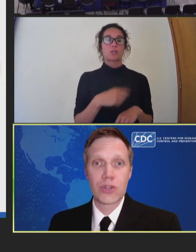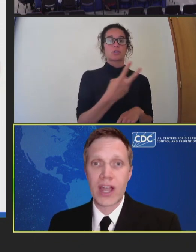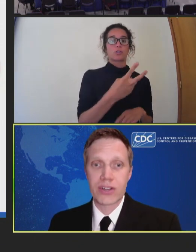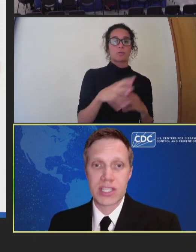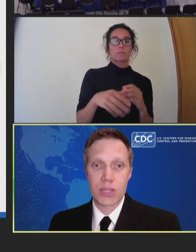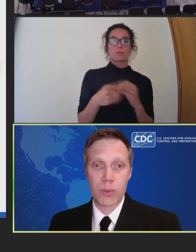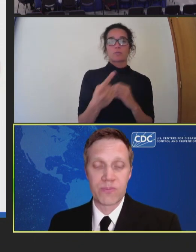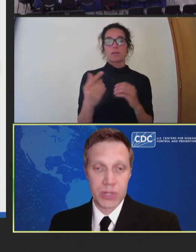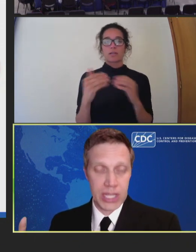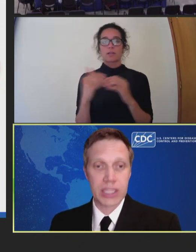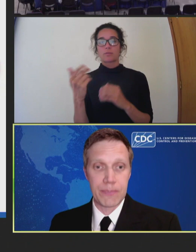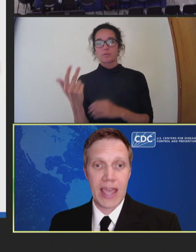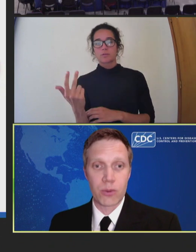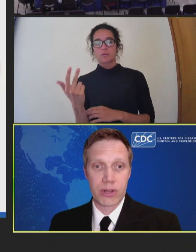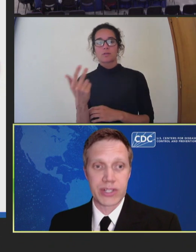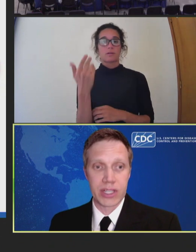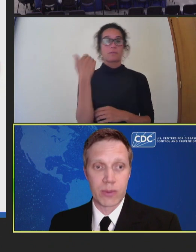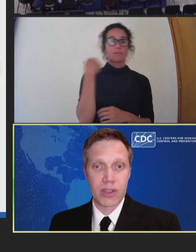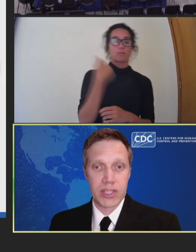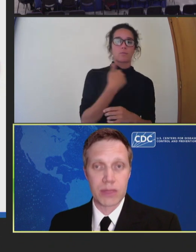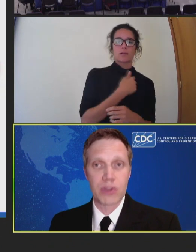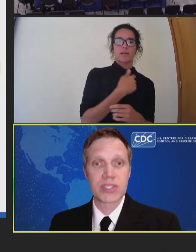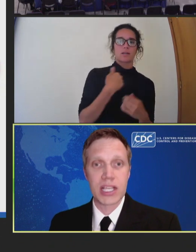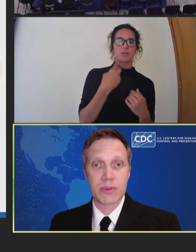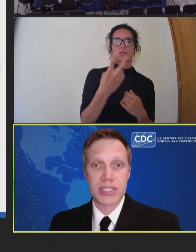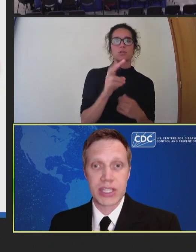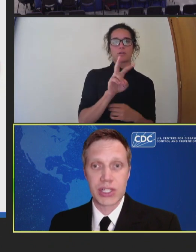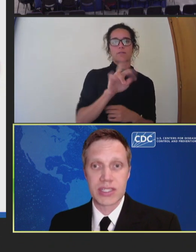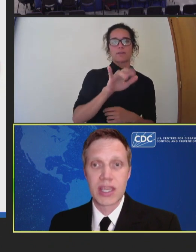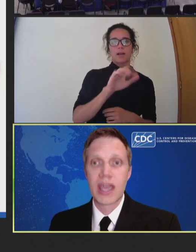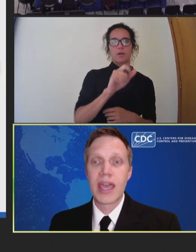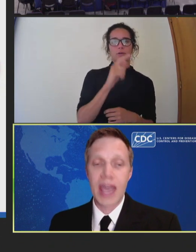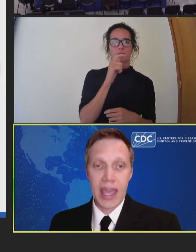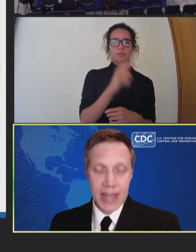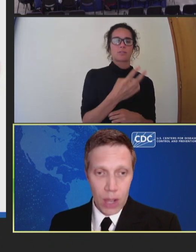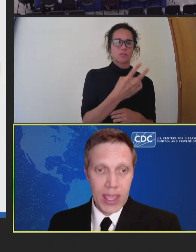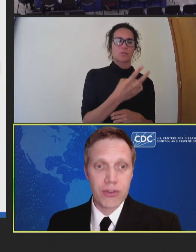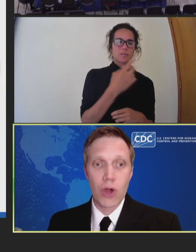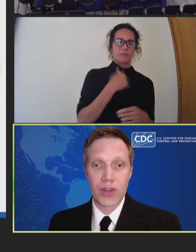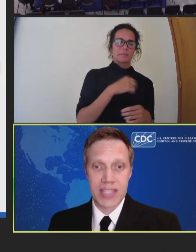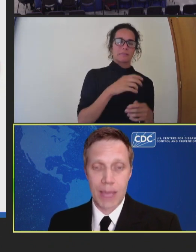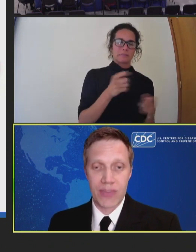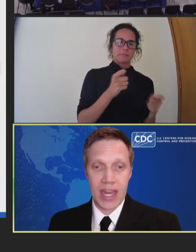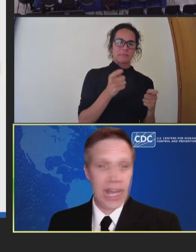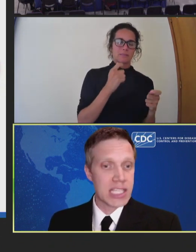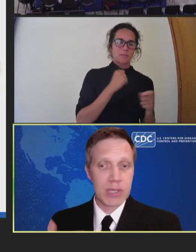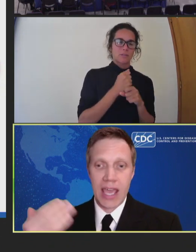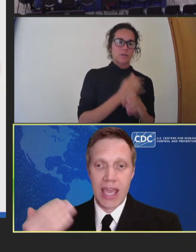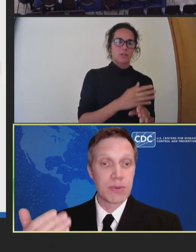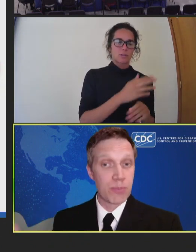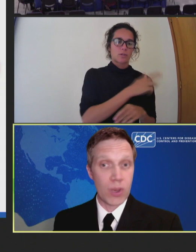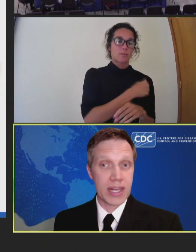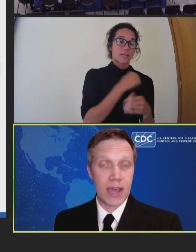viruses that were particularly bad that we were dealing with causing the most hospitalizations. And now, we have COVID on top of that. And has been pointed out,